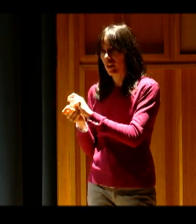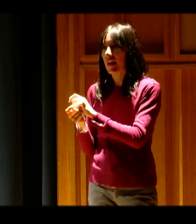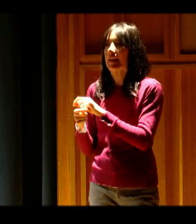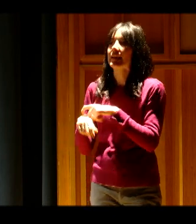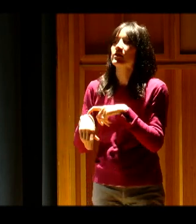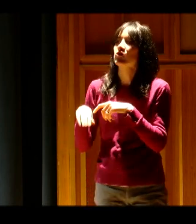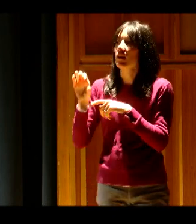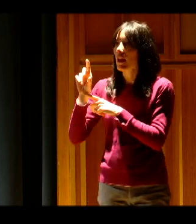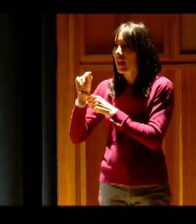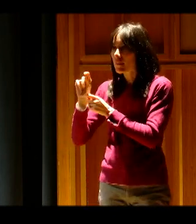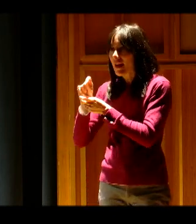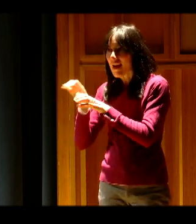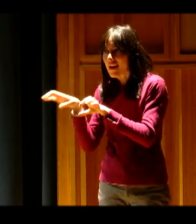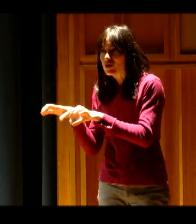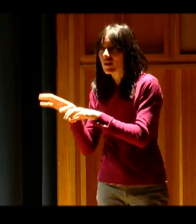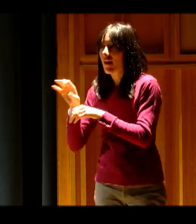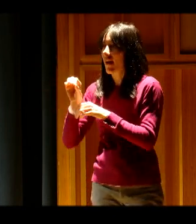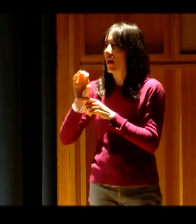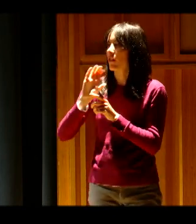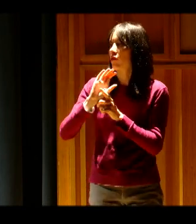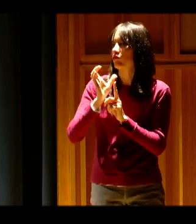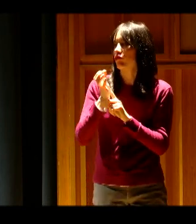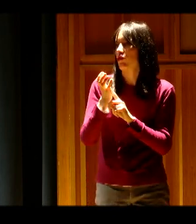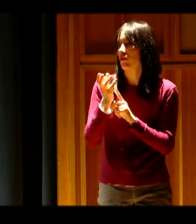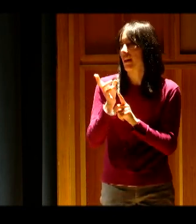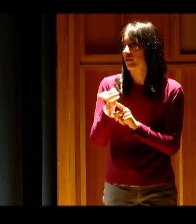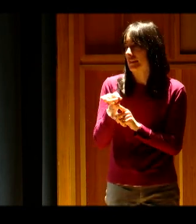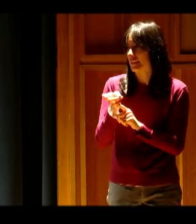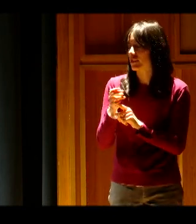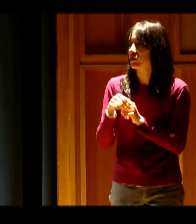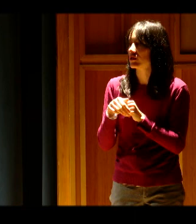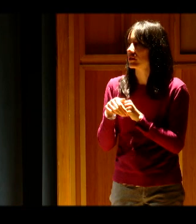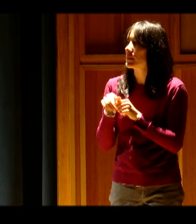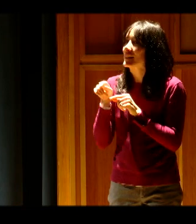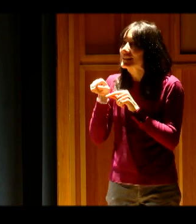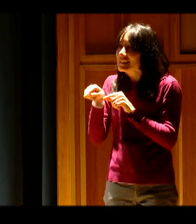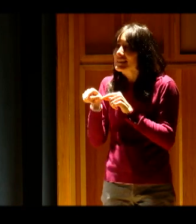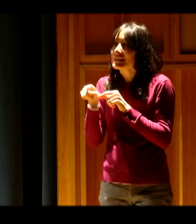And he had been moved so much was by what he had been exposed of through the years